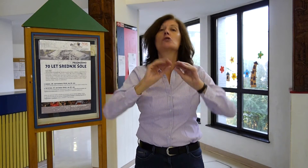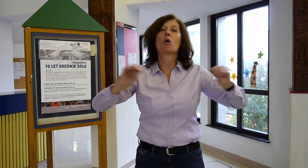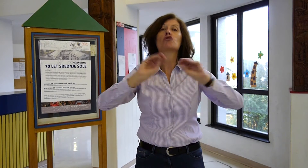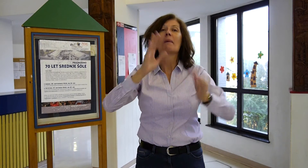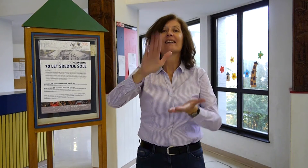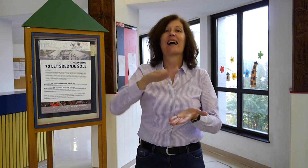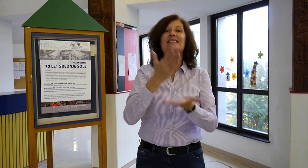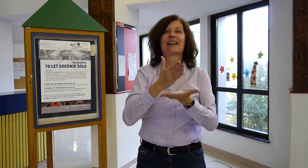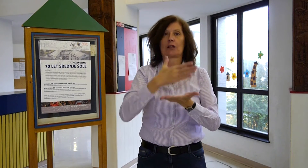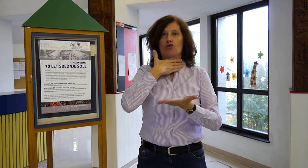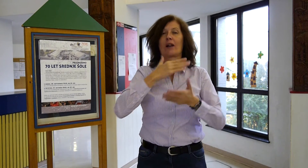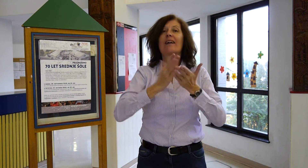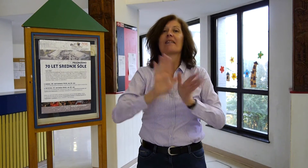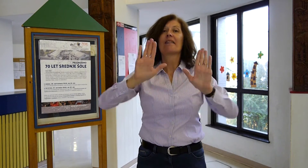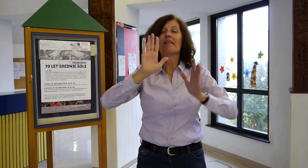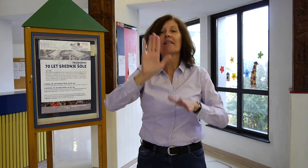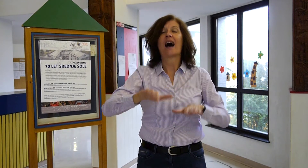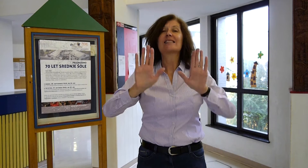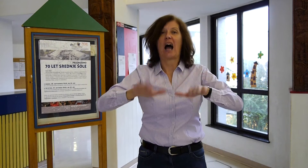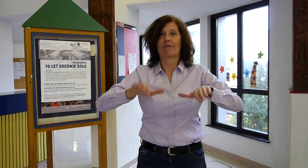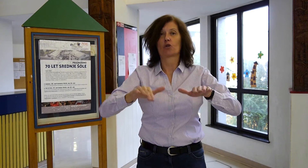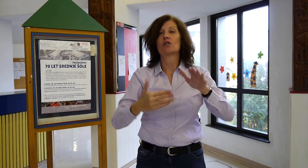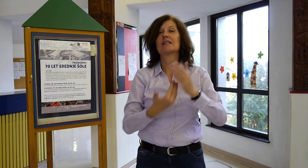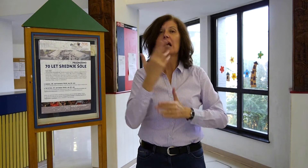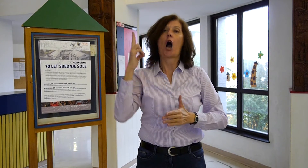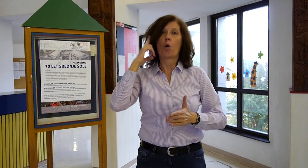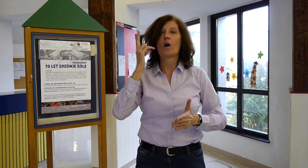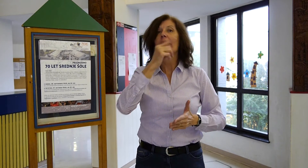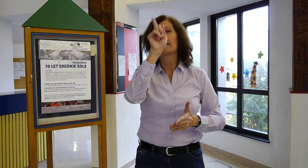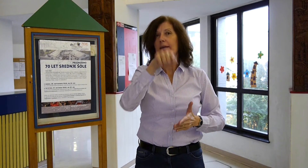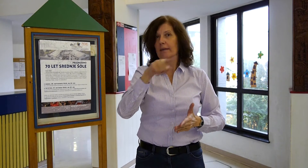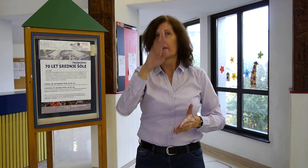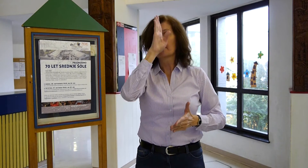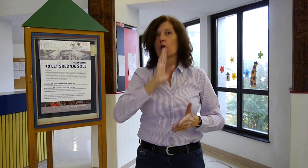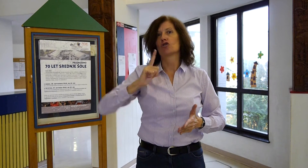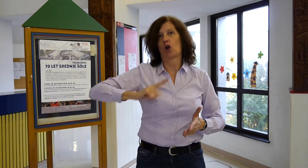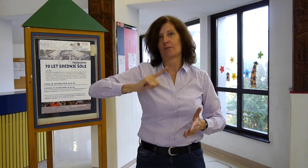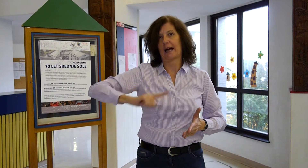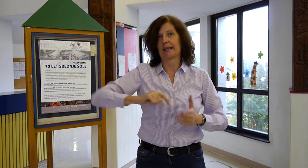I am a high school teacher at the Institute of Deaf and Hard of Hearing (ZGNL)in Ljubljana, Slovenia.